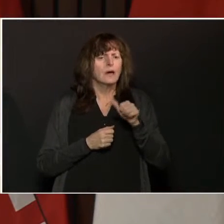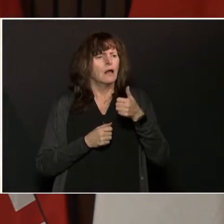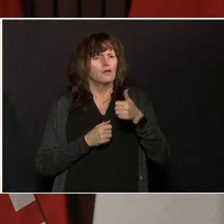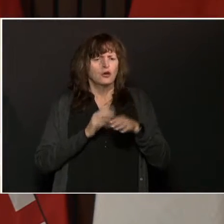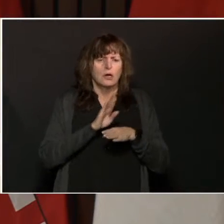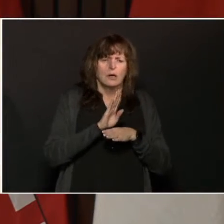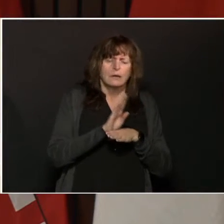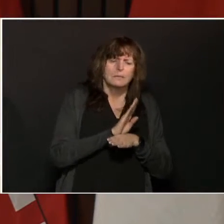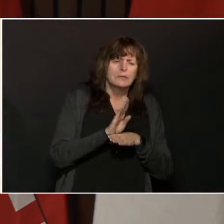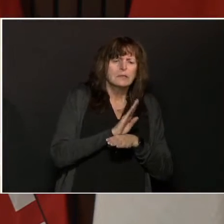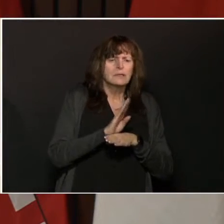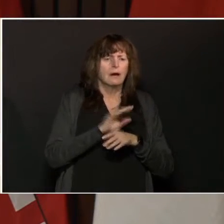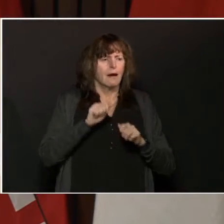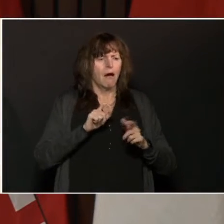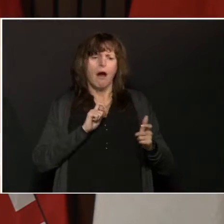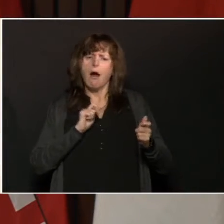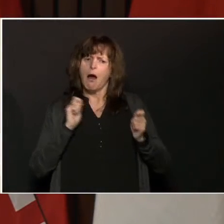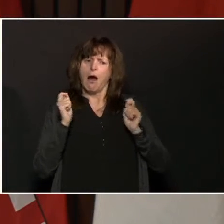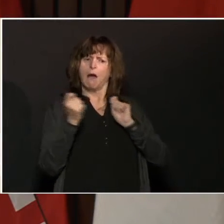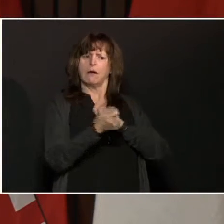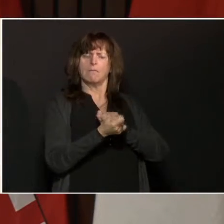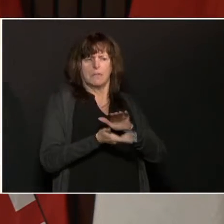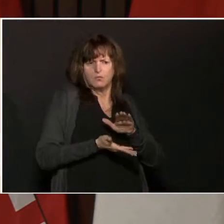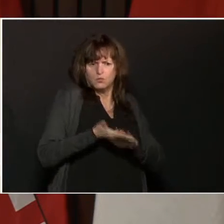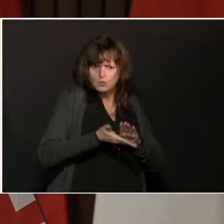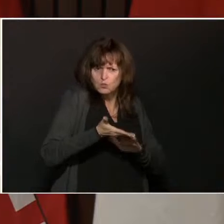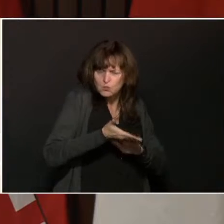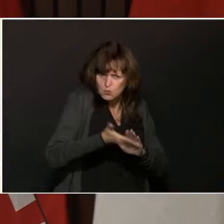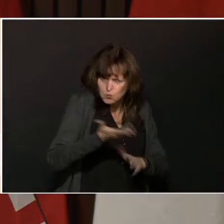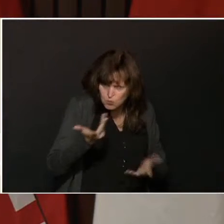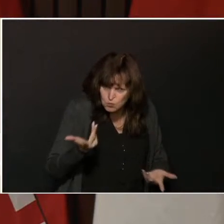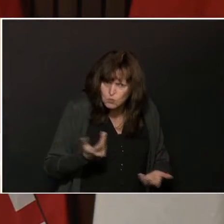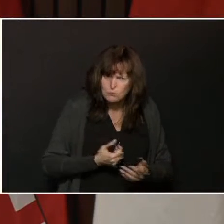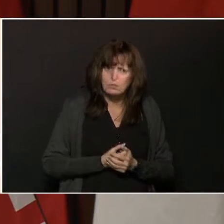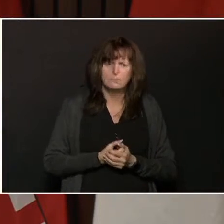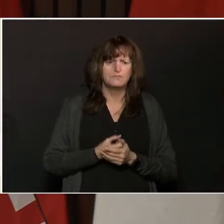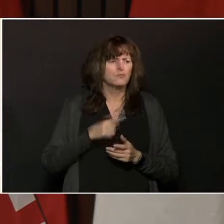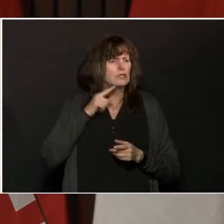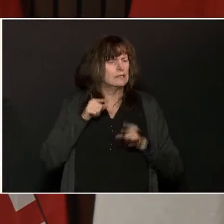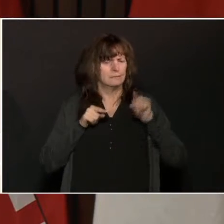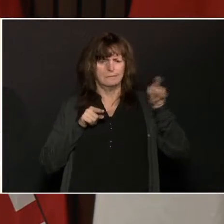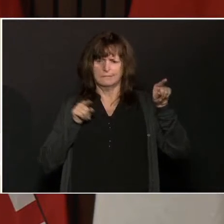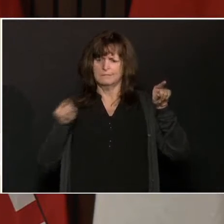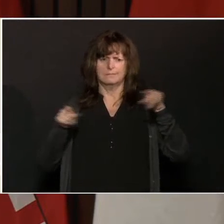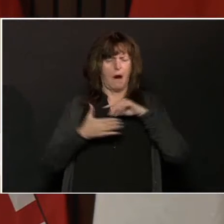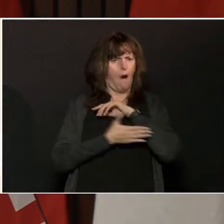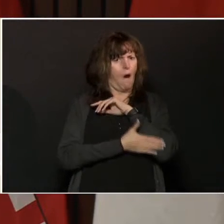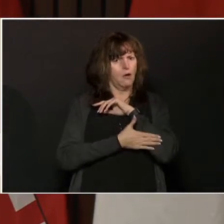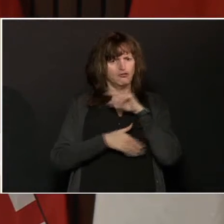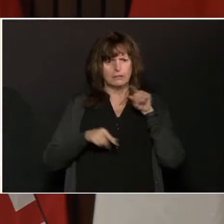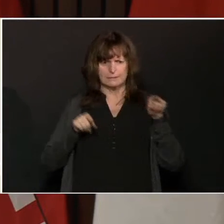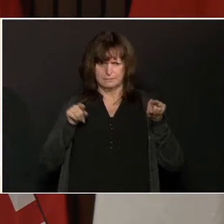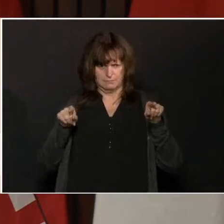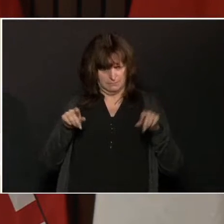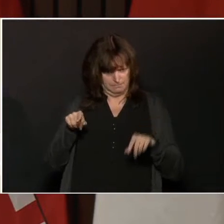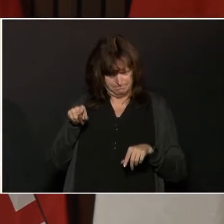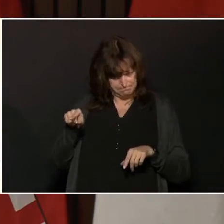UNTIL WITHOUT ACTION BY WHICH ALL THESE COUNTRIES ALL THESE COUNTRIES HAVE DONE TO BRING ALL THESE COUNTRIES HAVE DONE TO BRING IT ALL THESE COUNTRIES HAVE DONE TO BRING IT DOWN ALL THESE COUNTRIES HAVE DONE TO BRING IT DOWN YOU